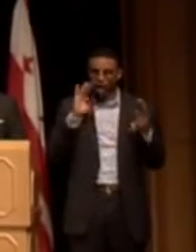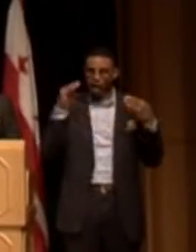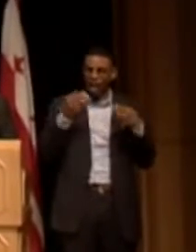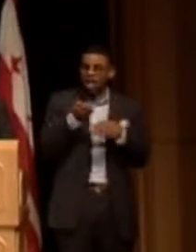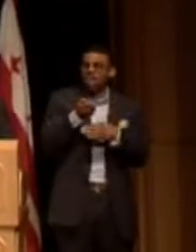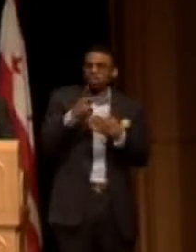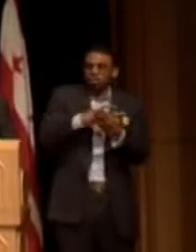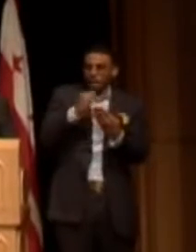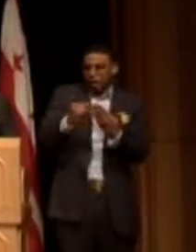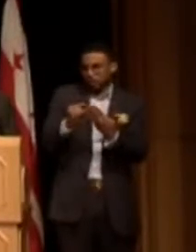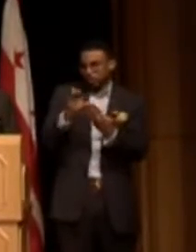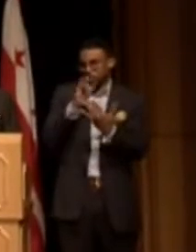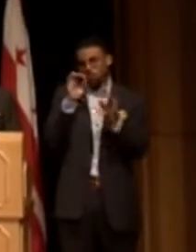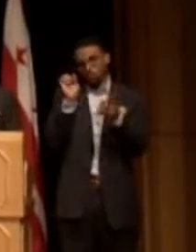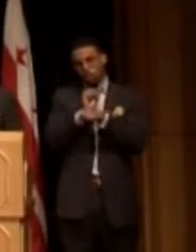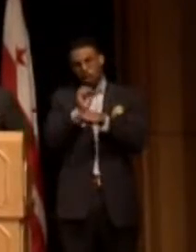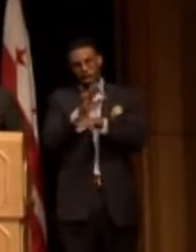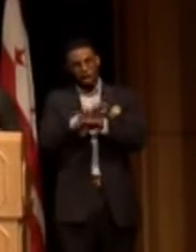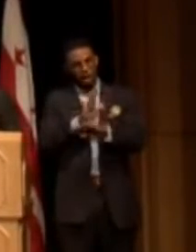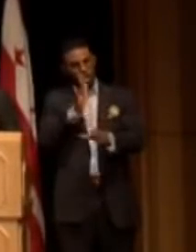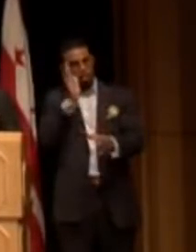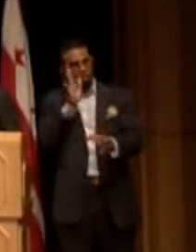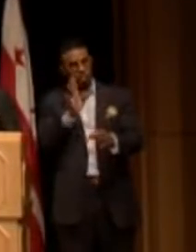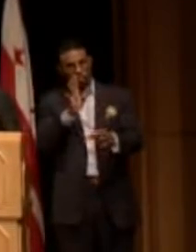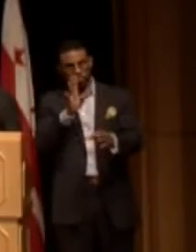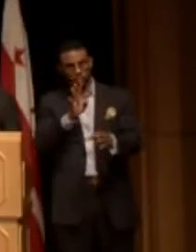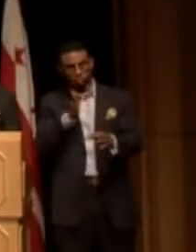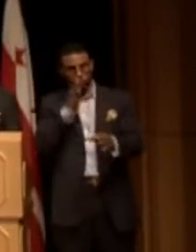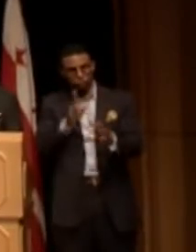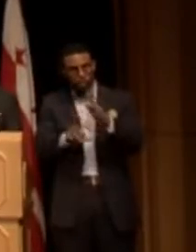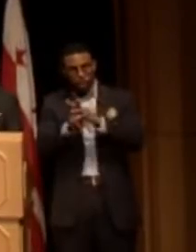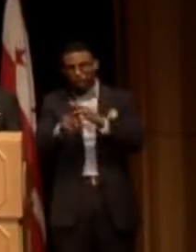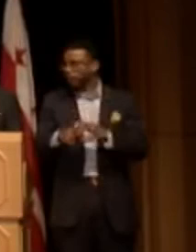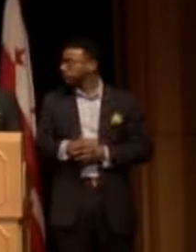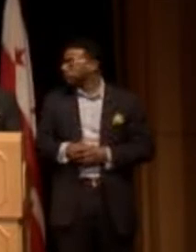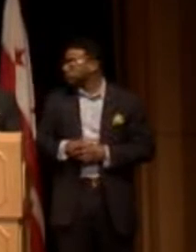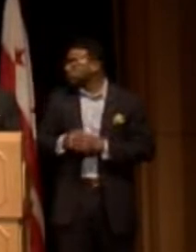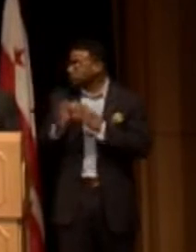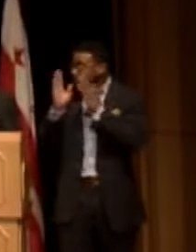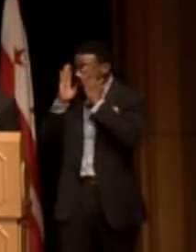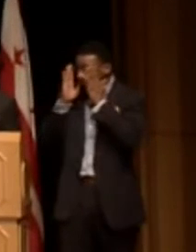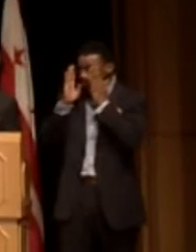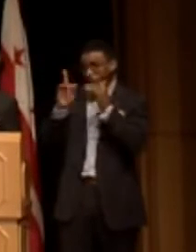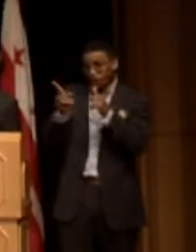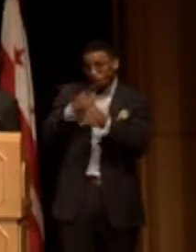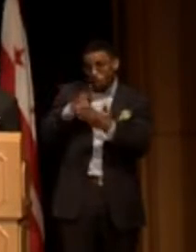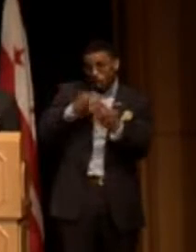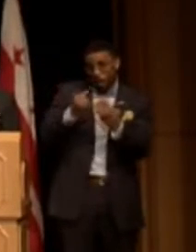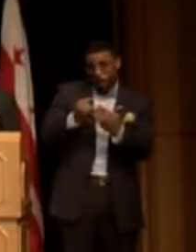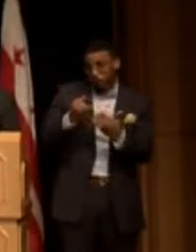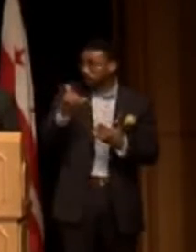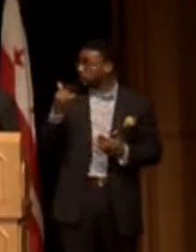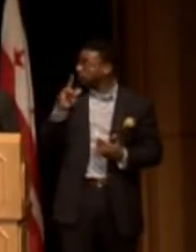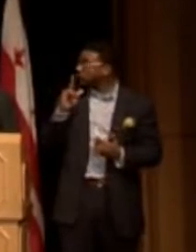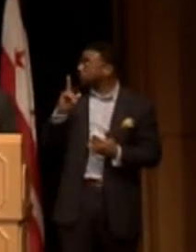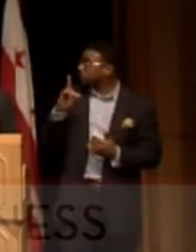OF THE PROJECTS WE ARE WORKING ON THAT WILL COME UP VERY SOON. THE FIRST PROJECT IN OUR PIPELINE IS THE DALY BUILDING